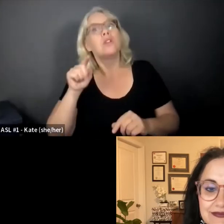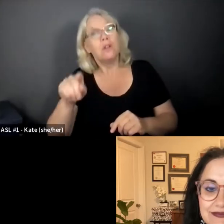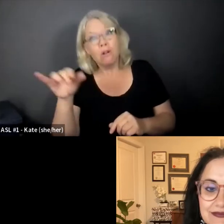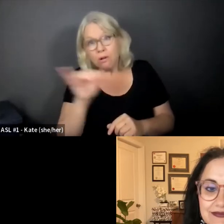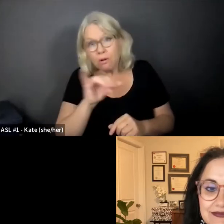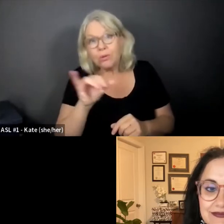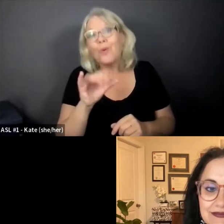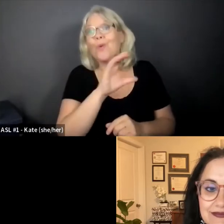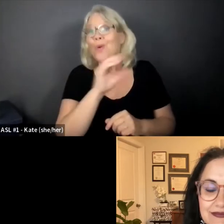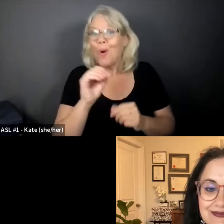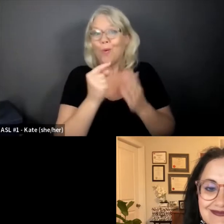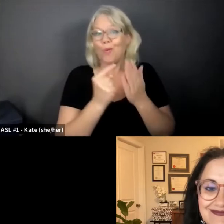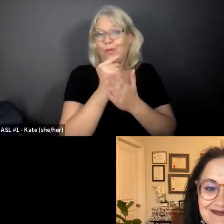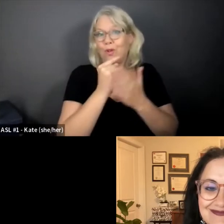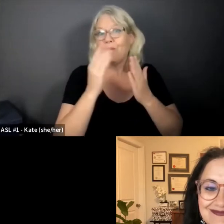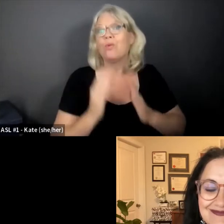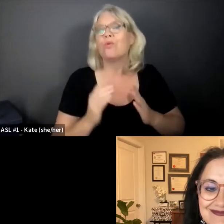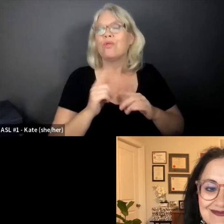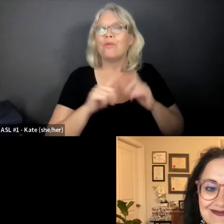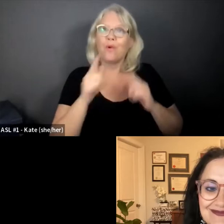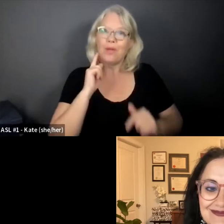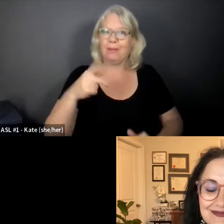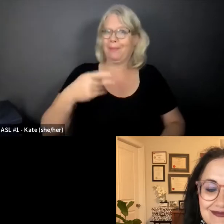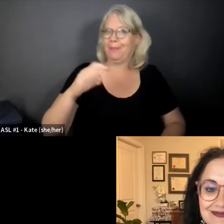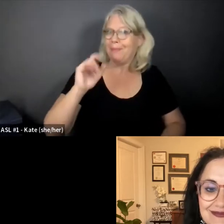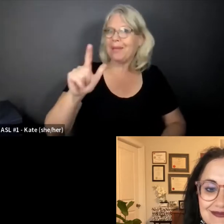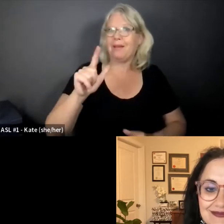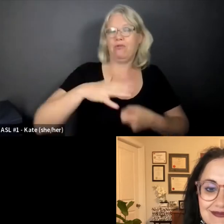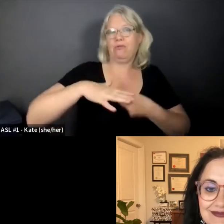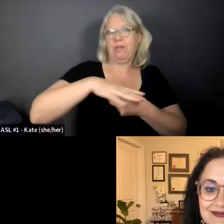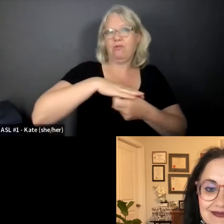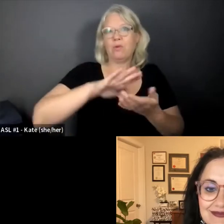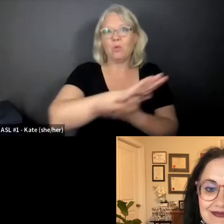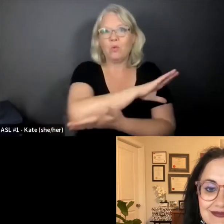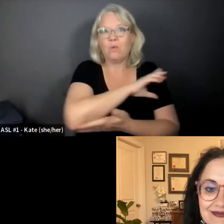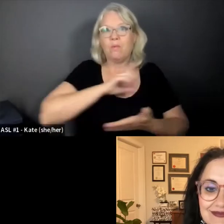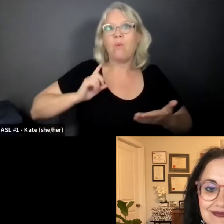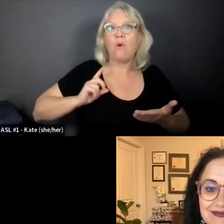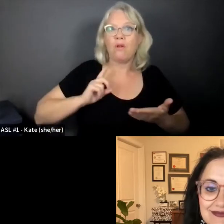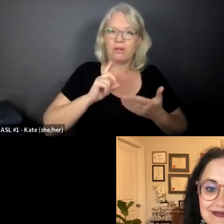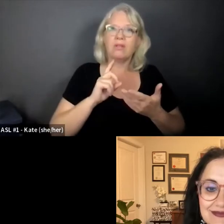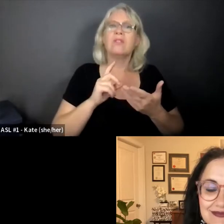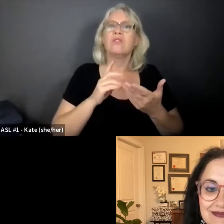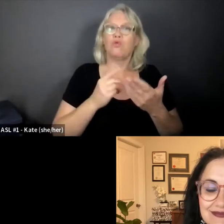OF THE PEEL DISTRICT SCHOOL BOARD AND CHAIR OF THE BOARD OF DIRECTORS OF THE HUMAN RIGHT